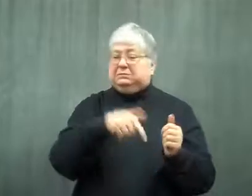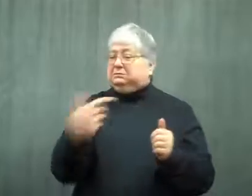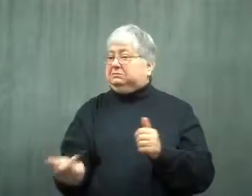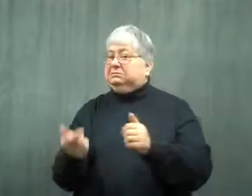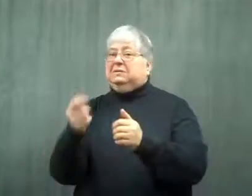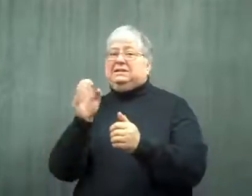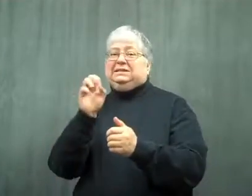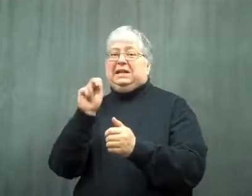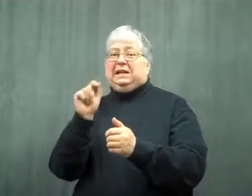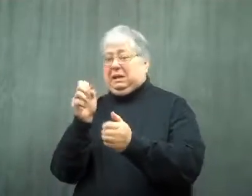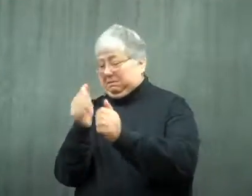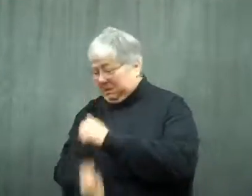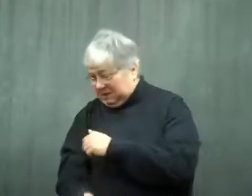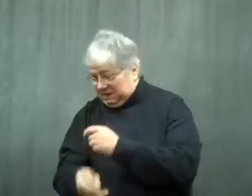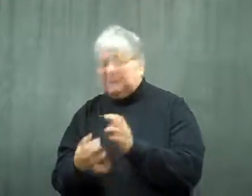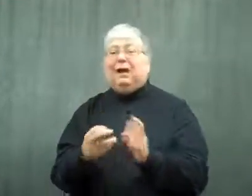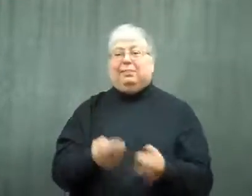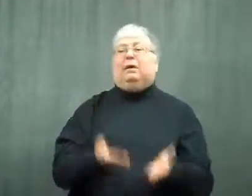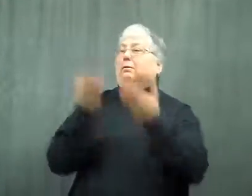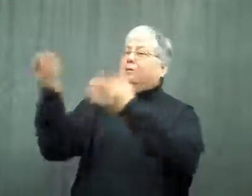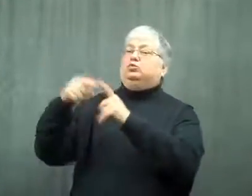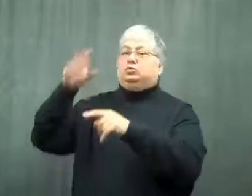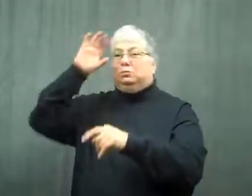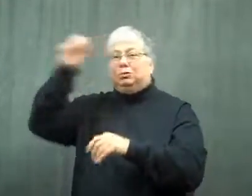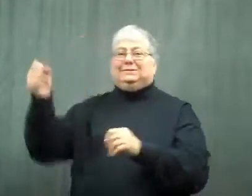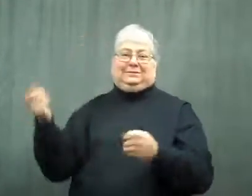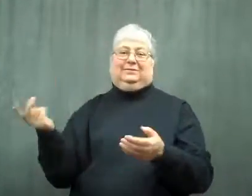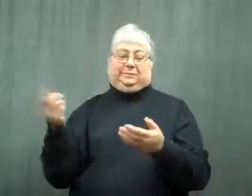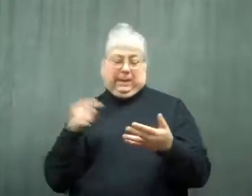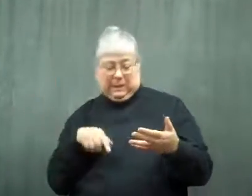Then it goes to the Senate. After they pass it, it goes to the President.